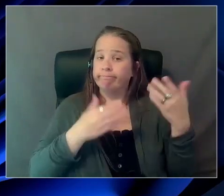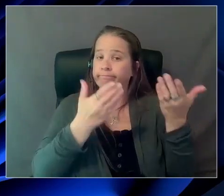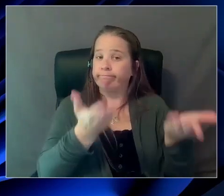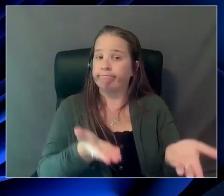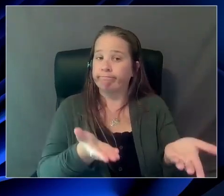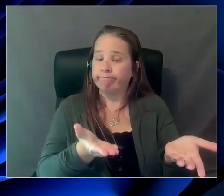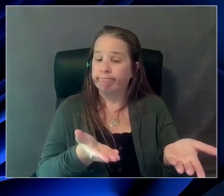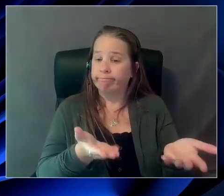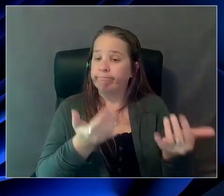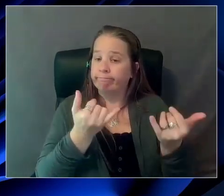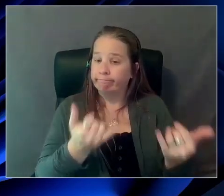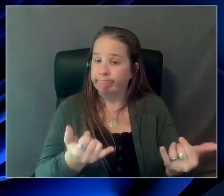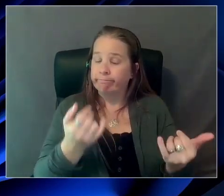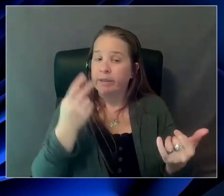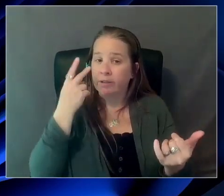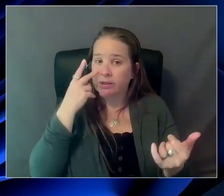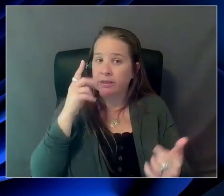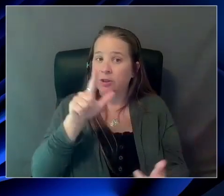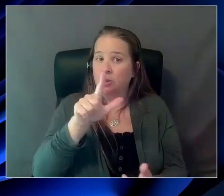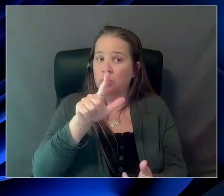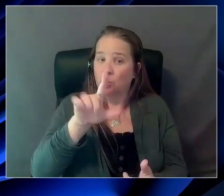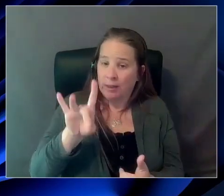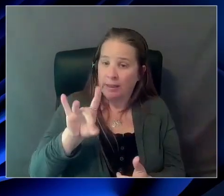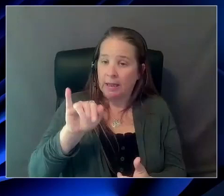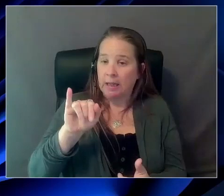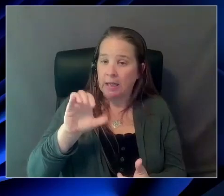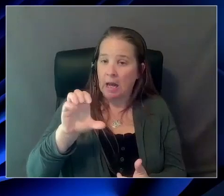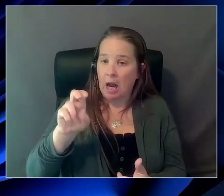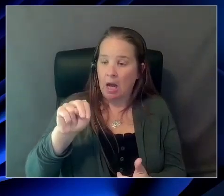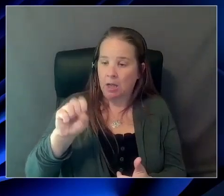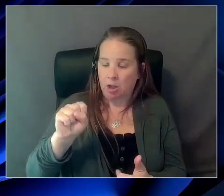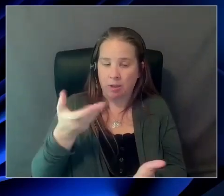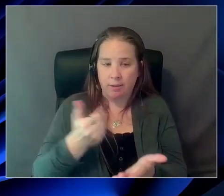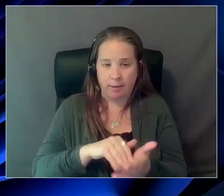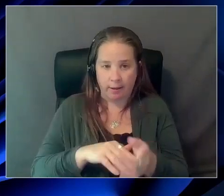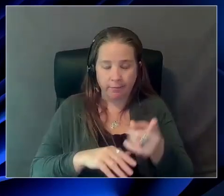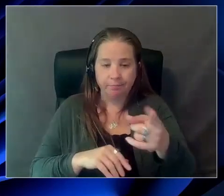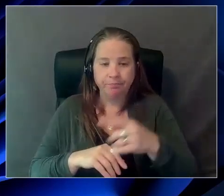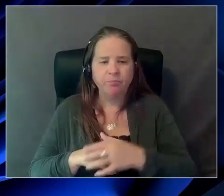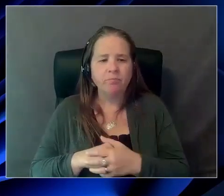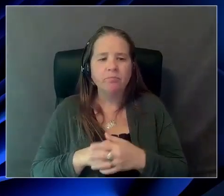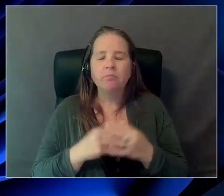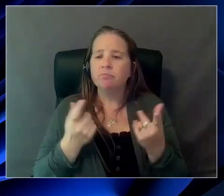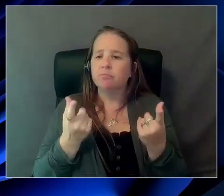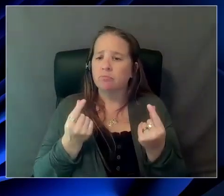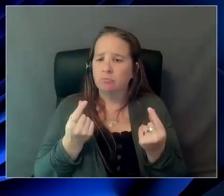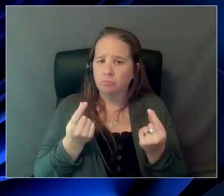As you see now we have 28 icons here. So what I'm gonna do though,